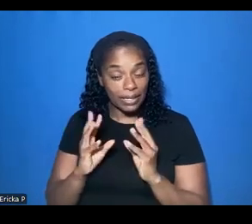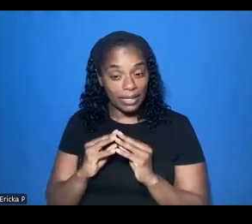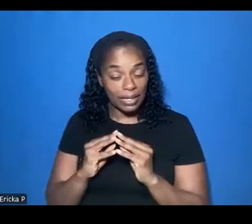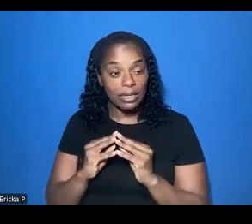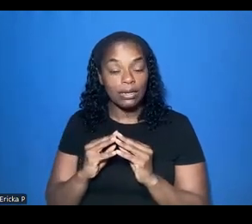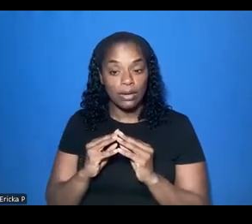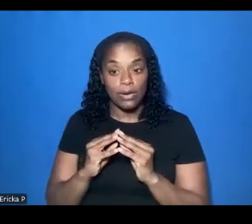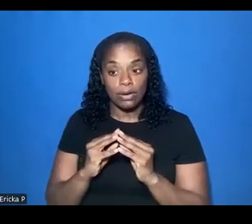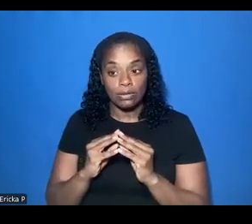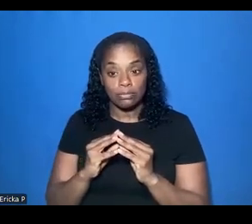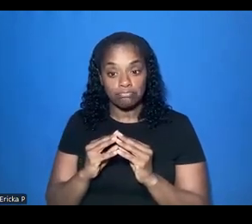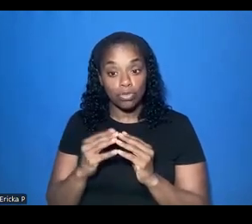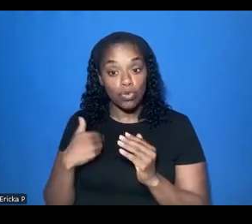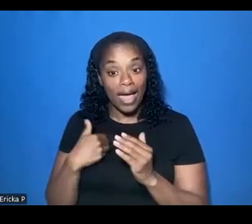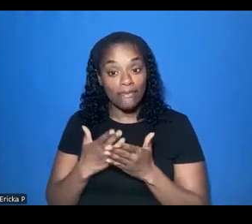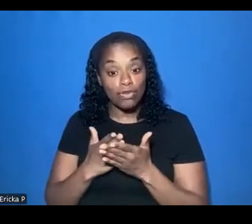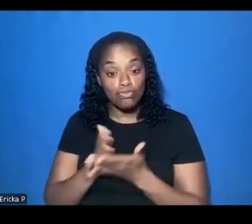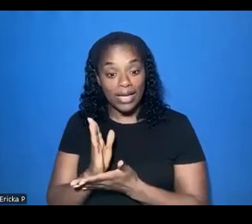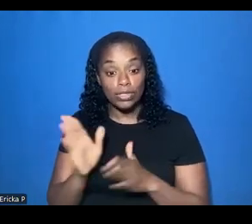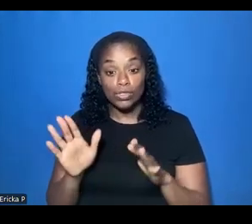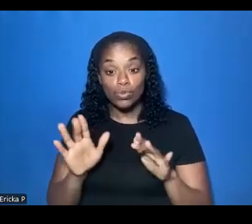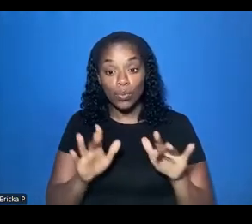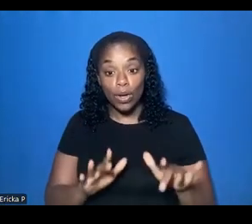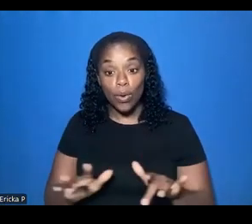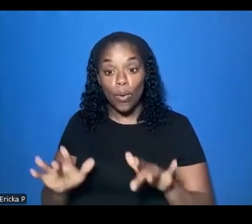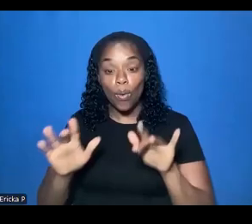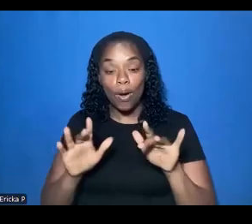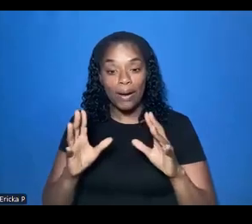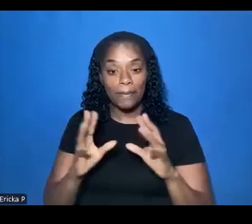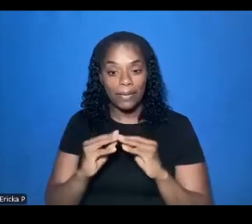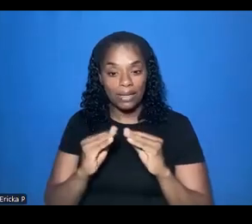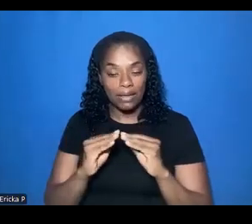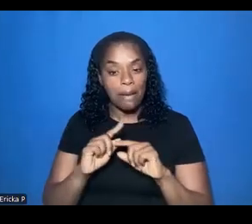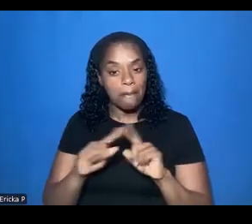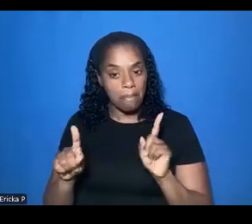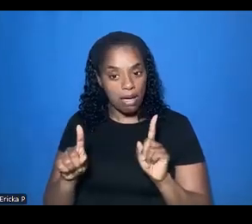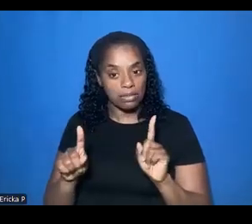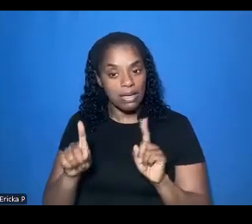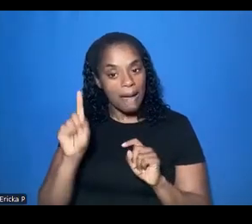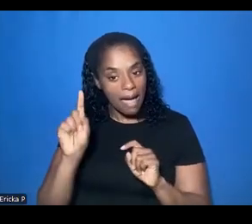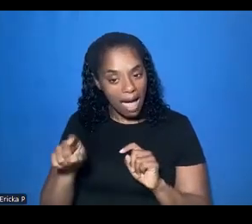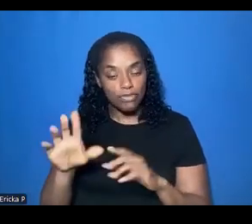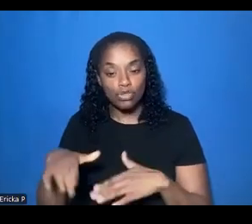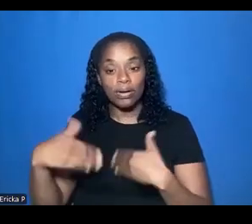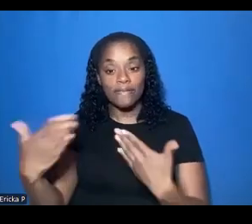you have the right to record your meeting as long as you give the school district 24 written, 24 hour written.